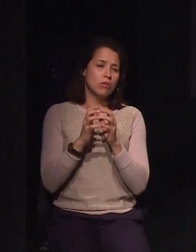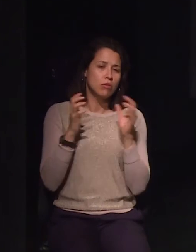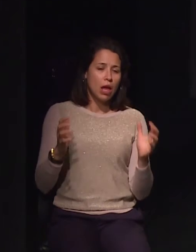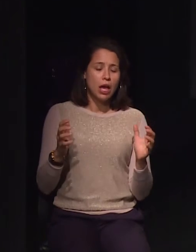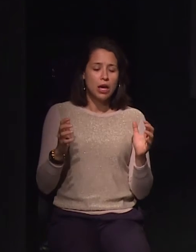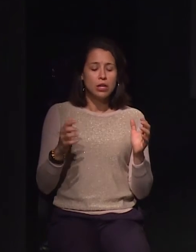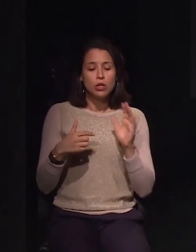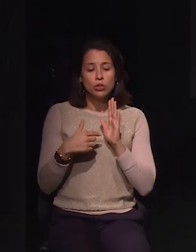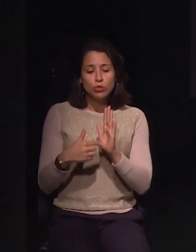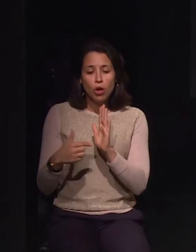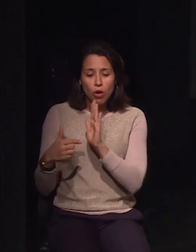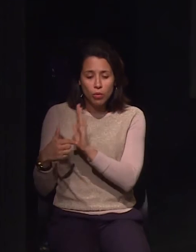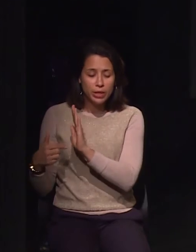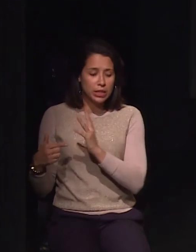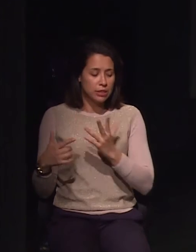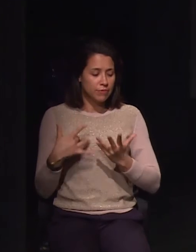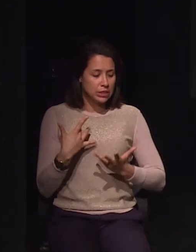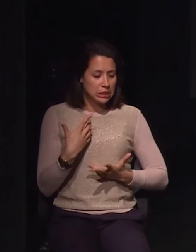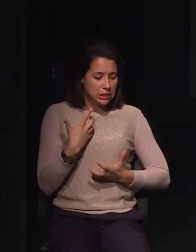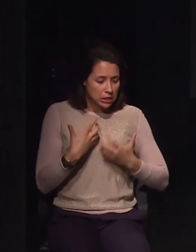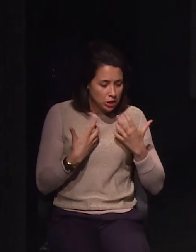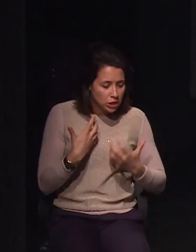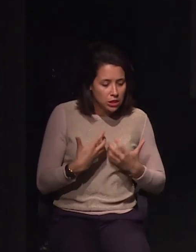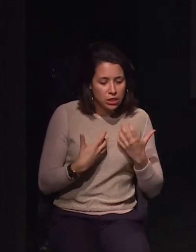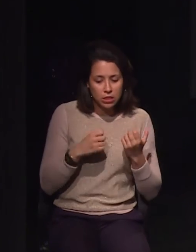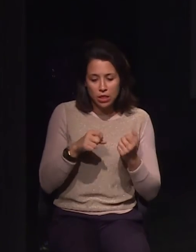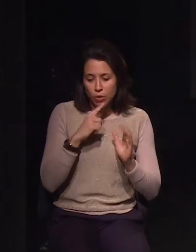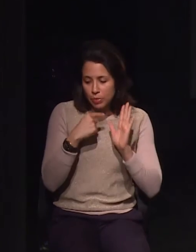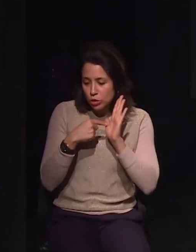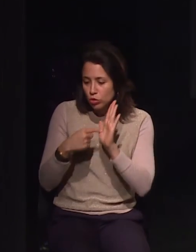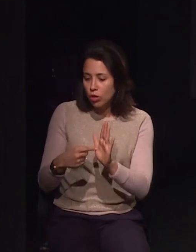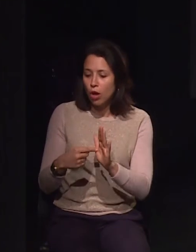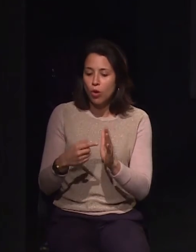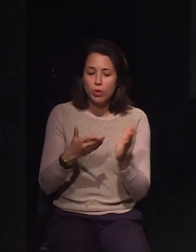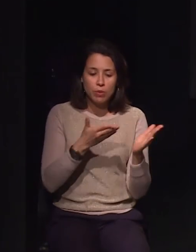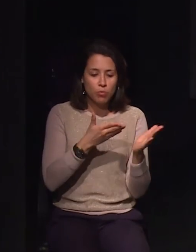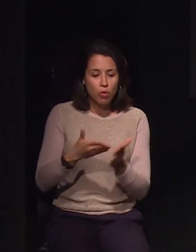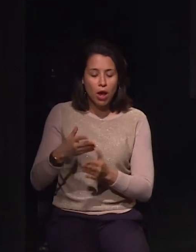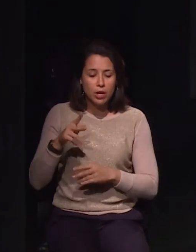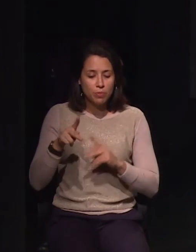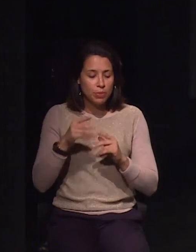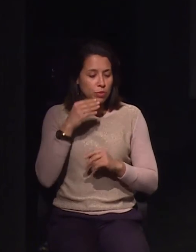could be brought into people’s homes on record albums, it all is possible.